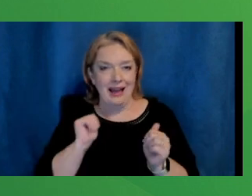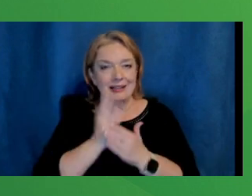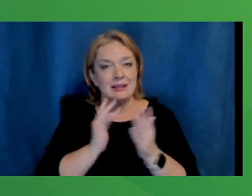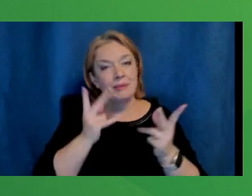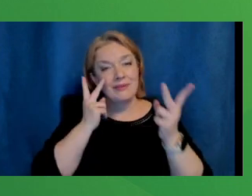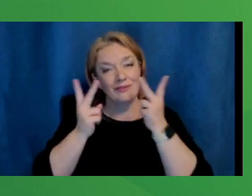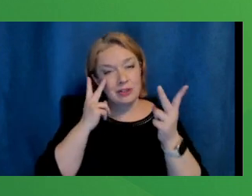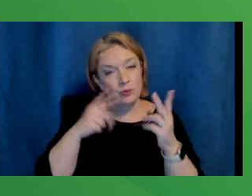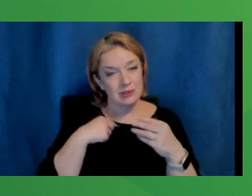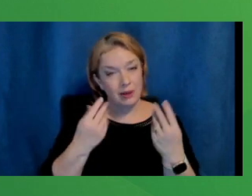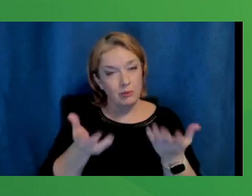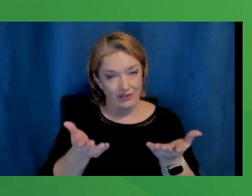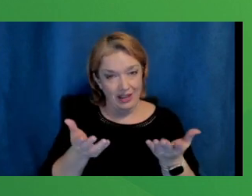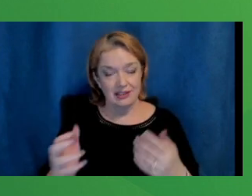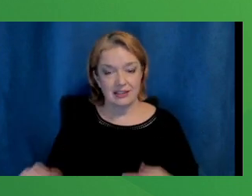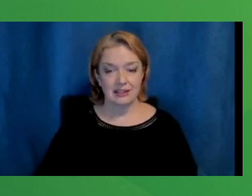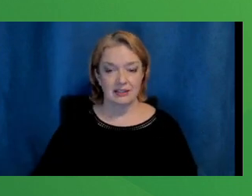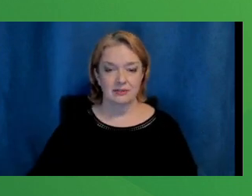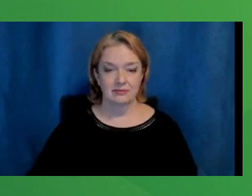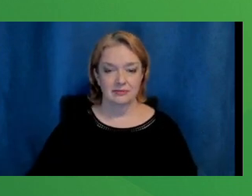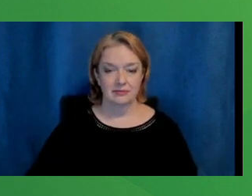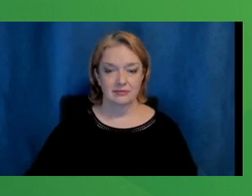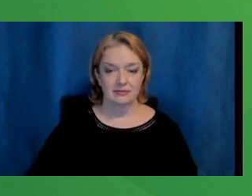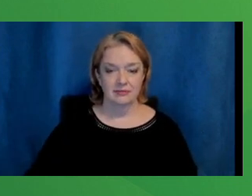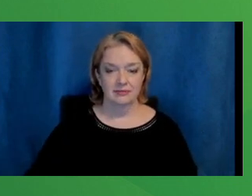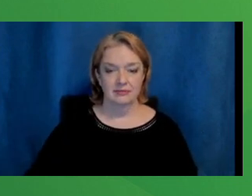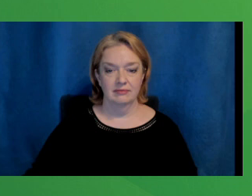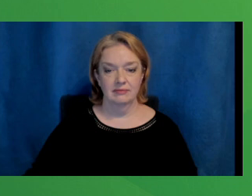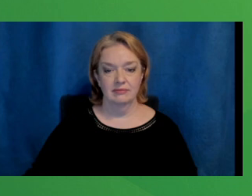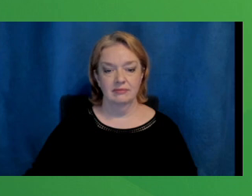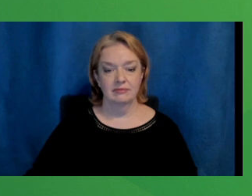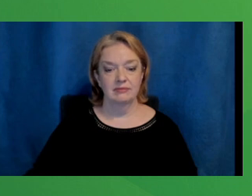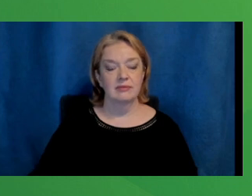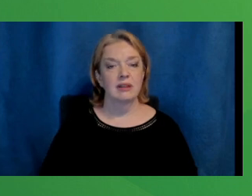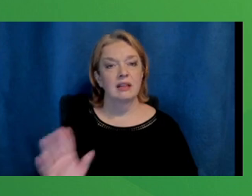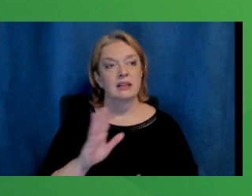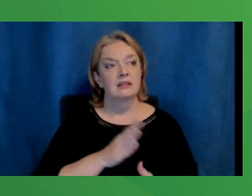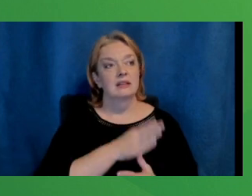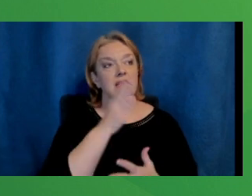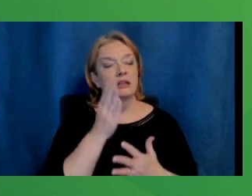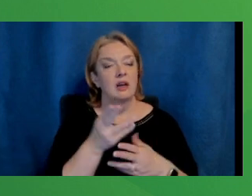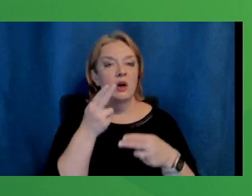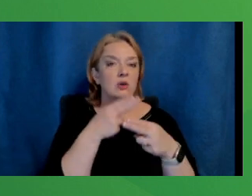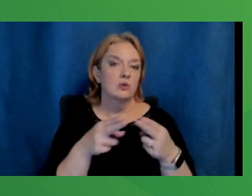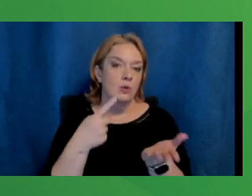them with. And from there, we went into short conversation about what's just or what's unjust.